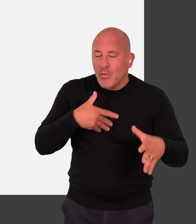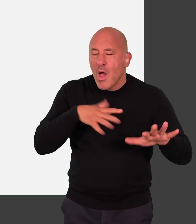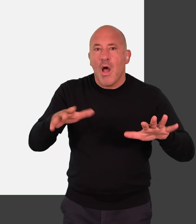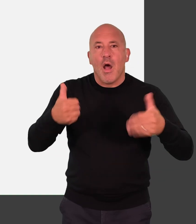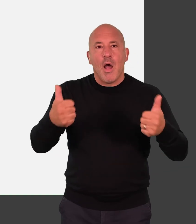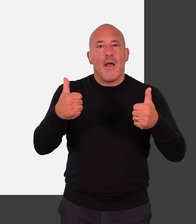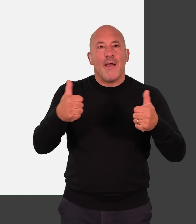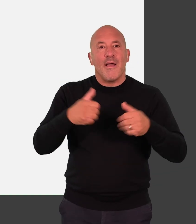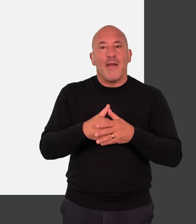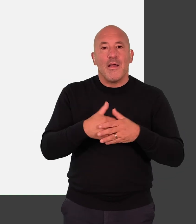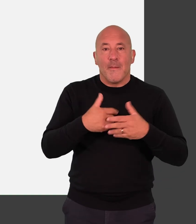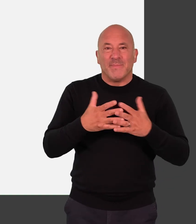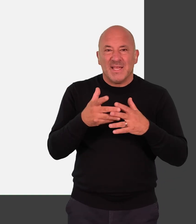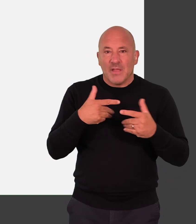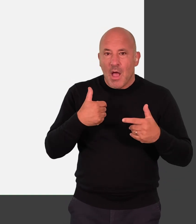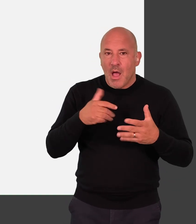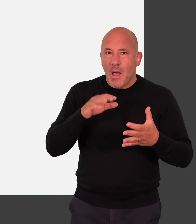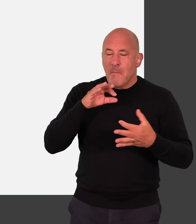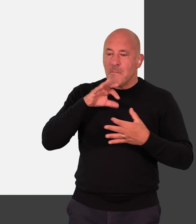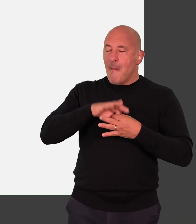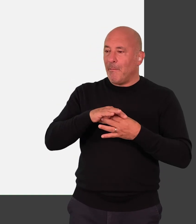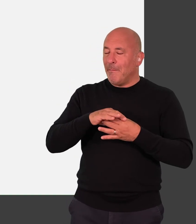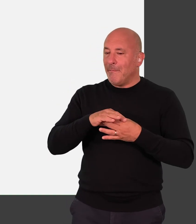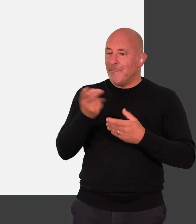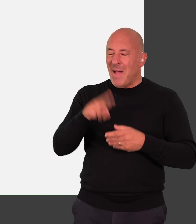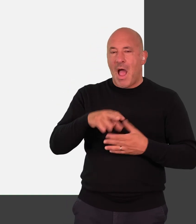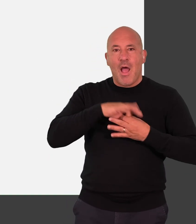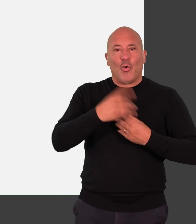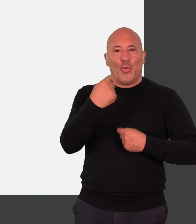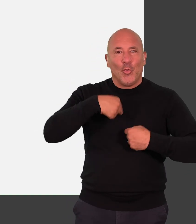When that happens, the person can truly be who they are